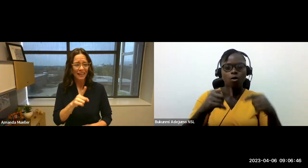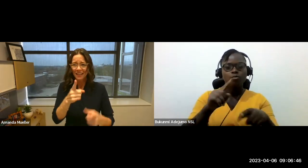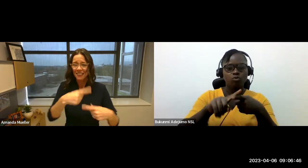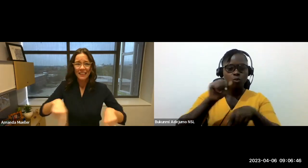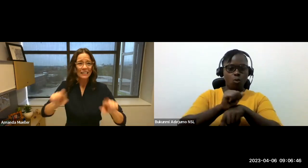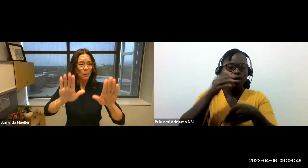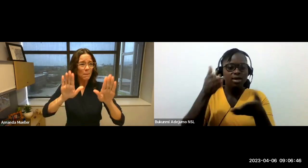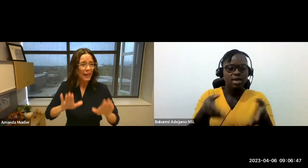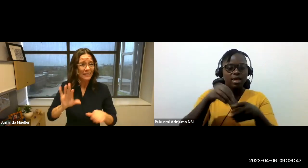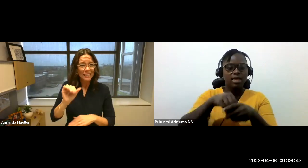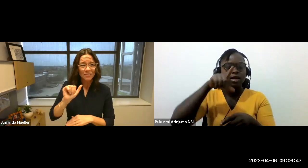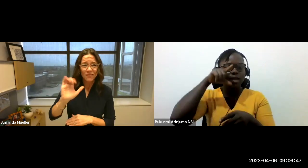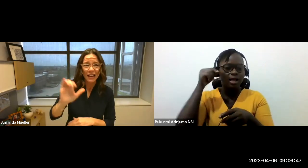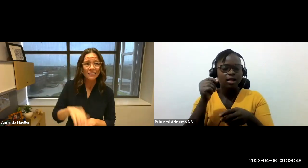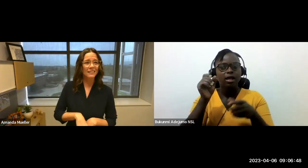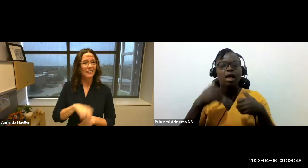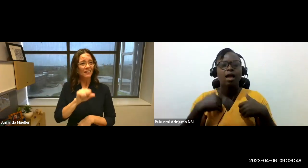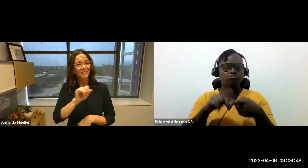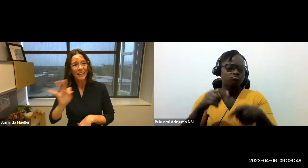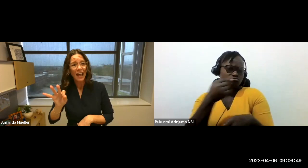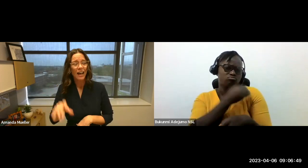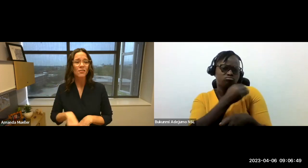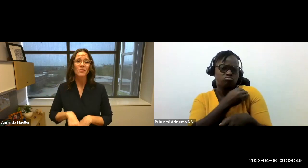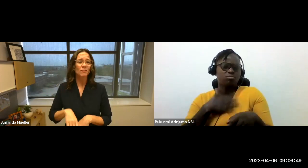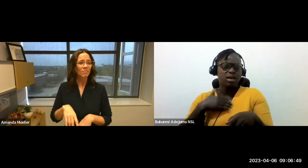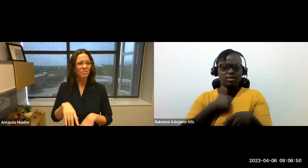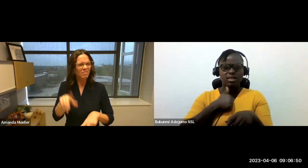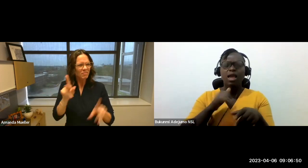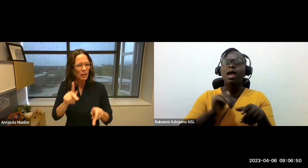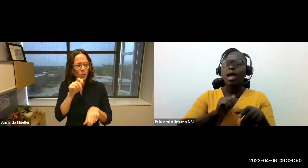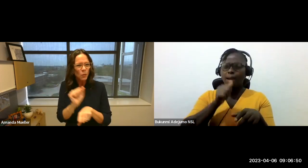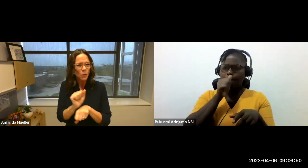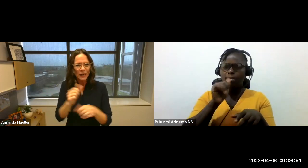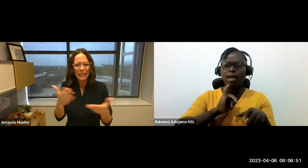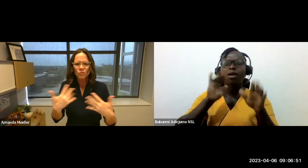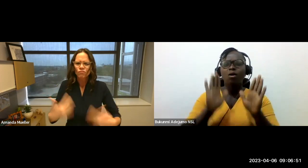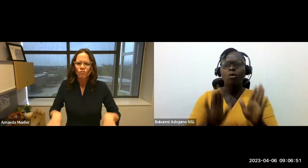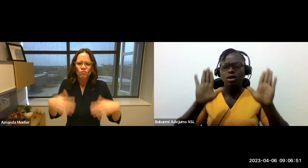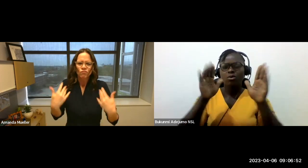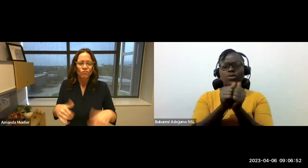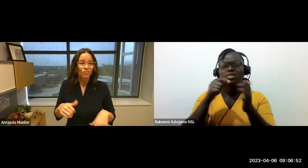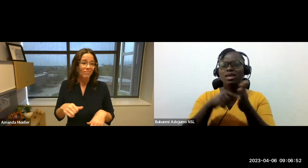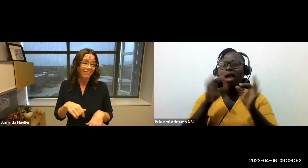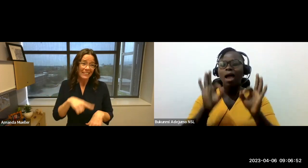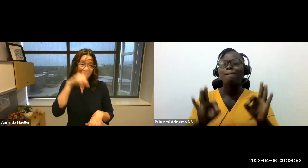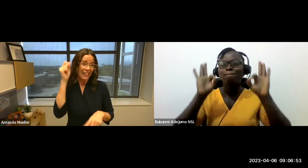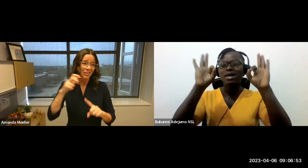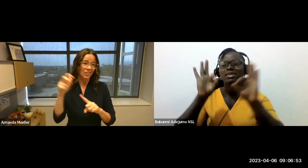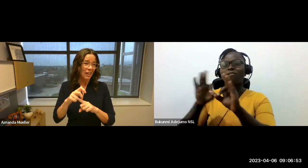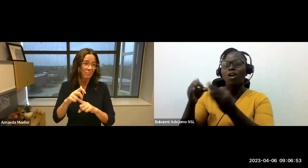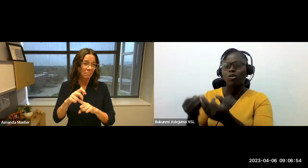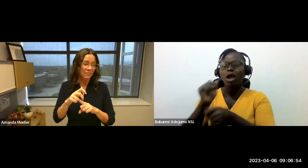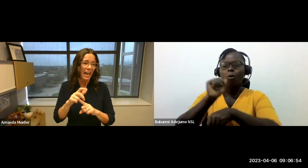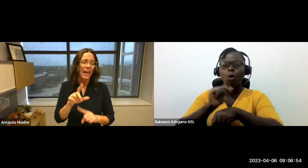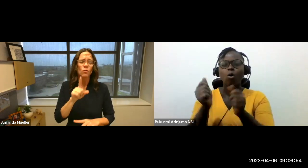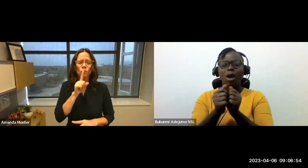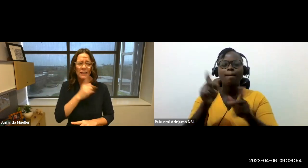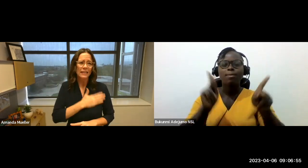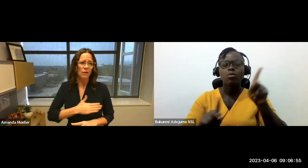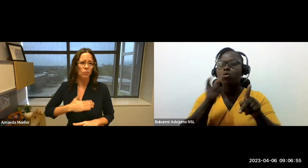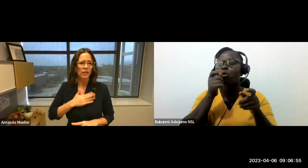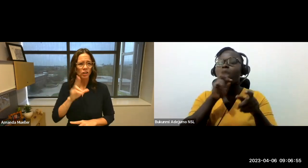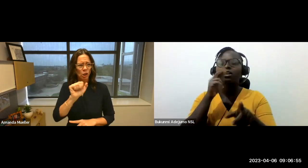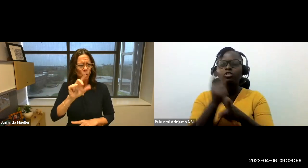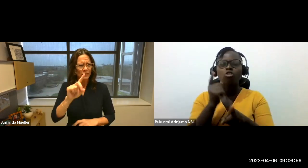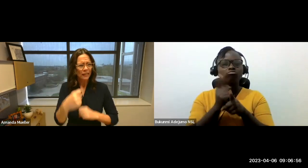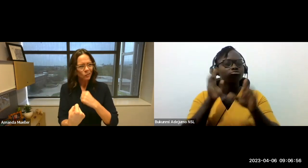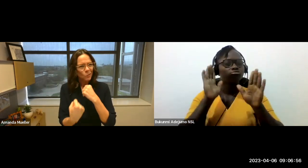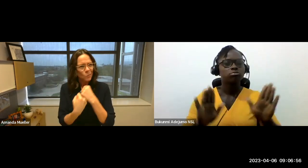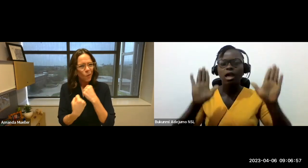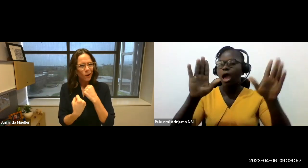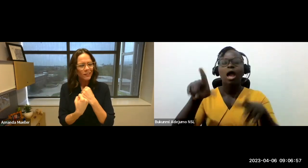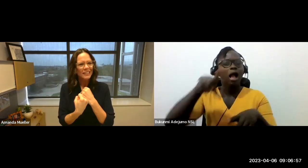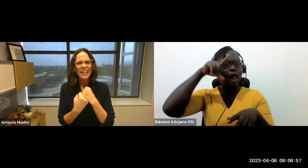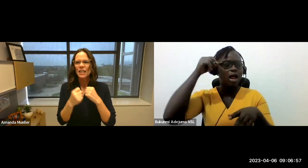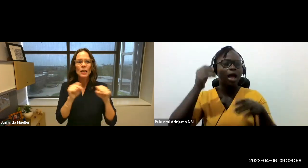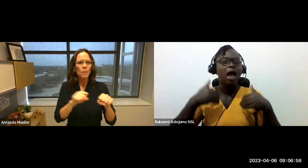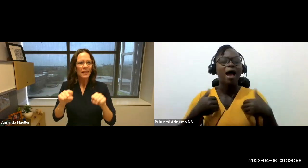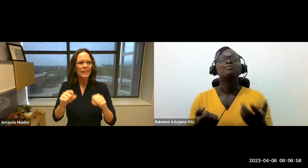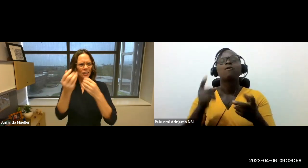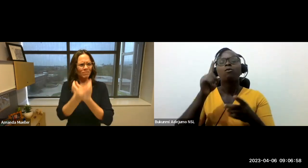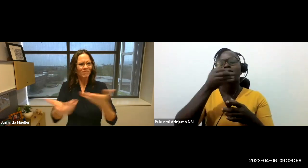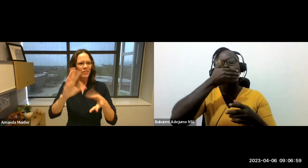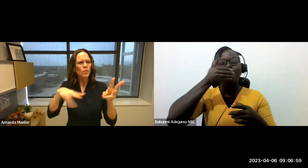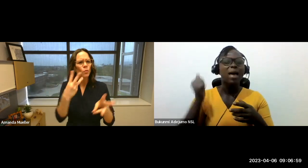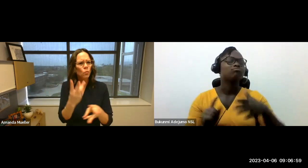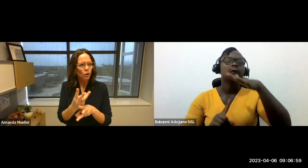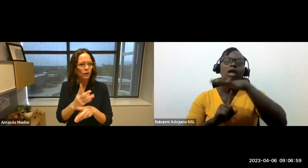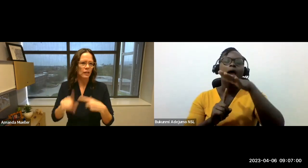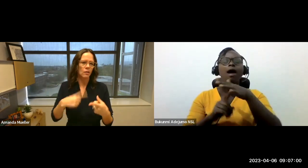and I actually have to pinch myself sometimes. Am I really working with this amazing faculty Here I work with people who are just incredible gal that has some of the best. We're just champ here and very supportive environment